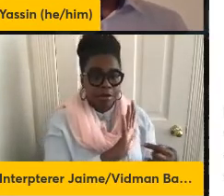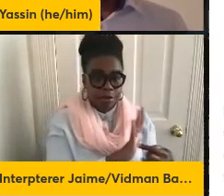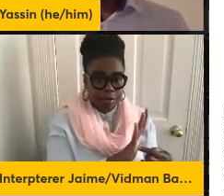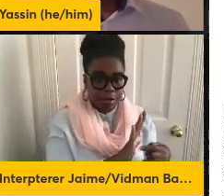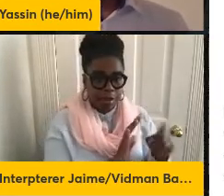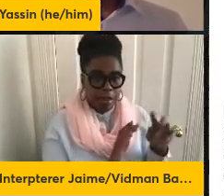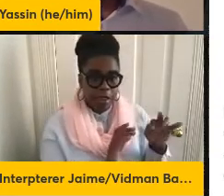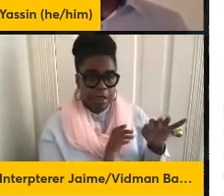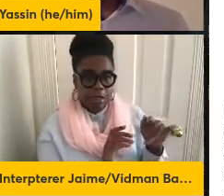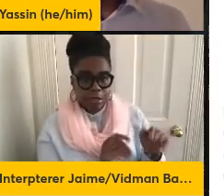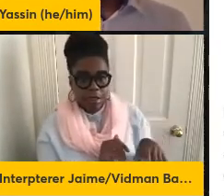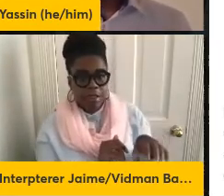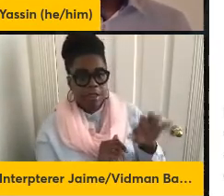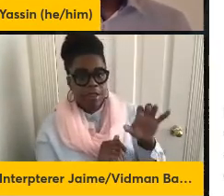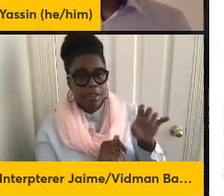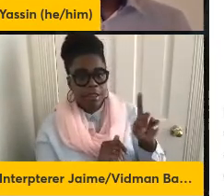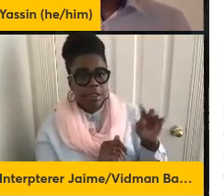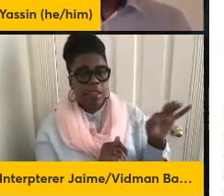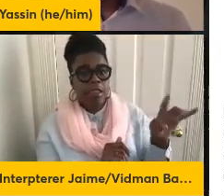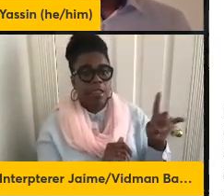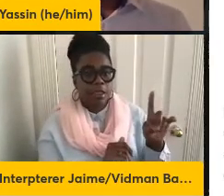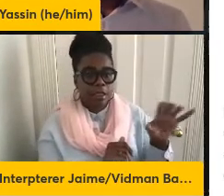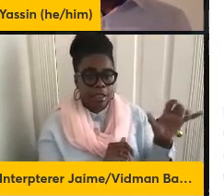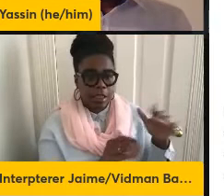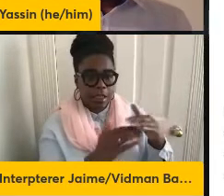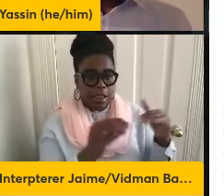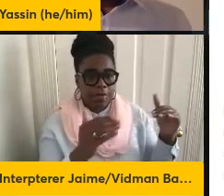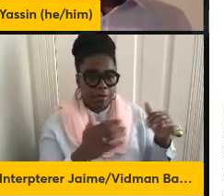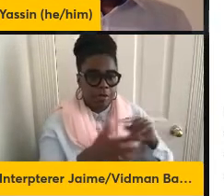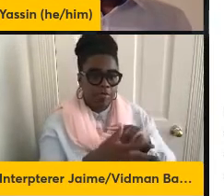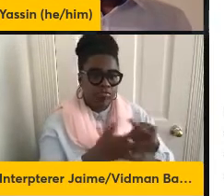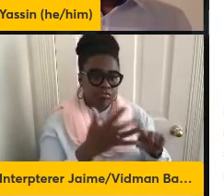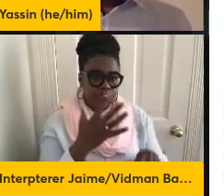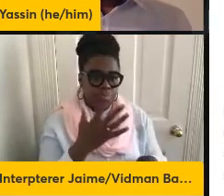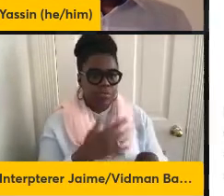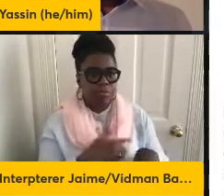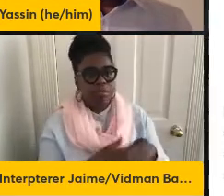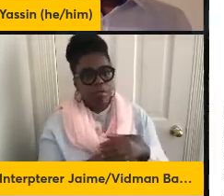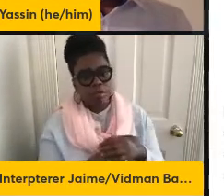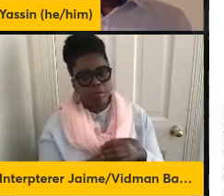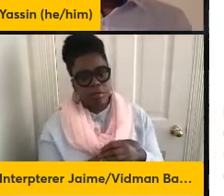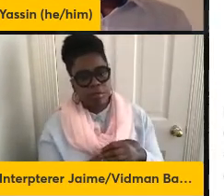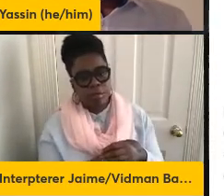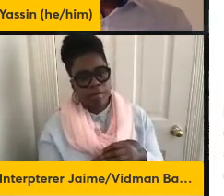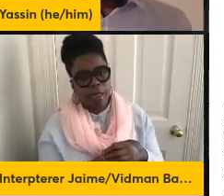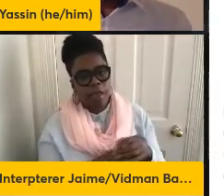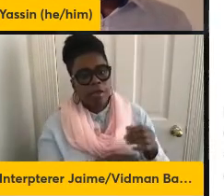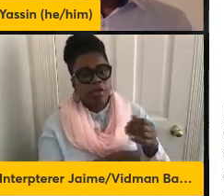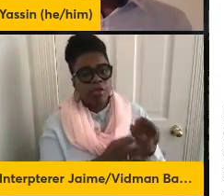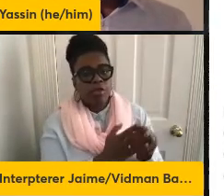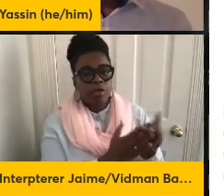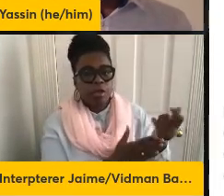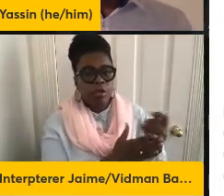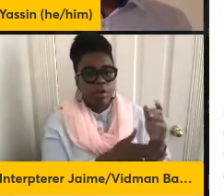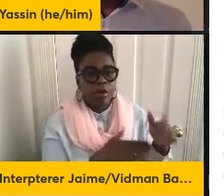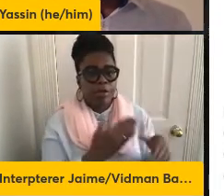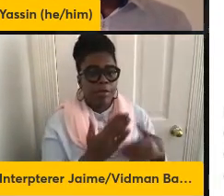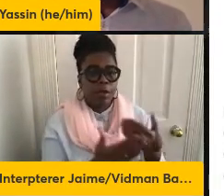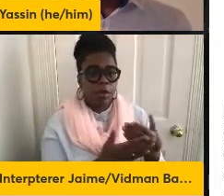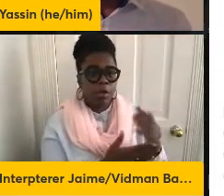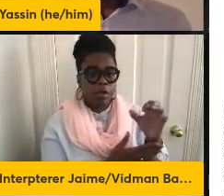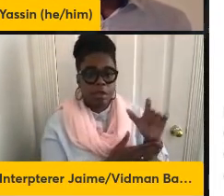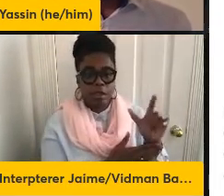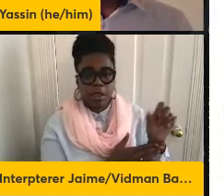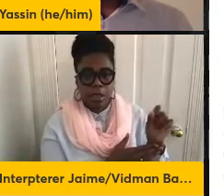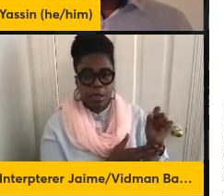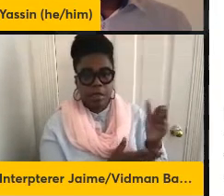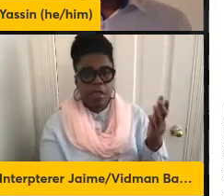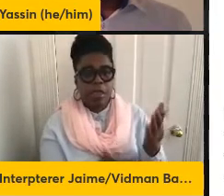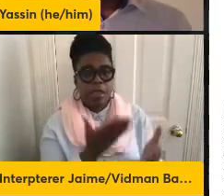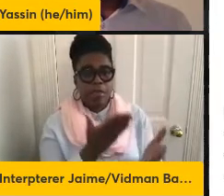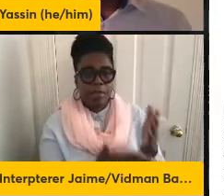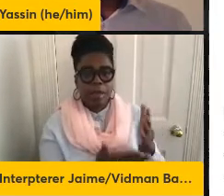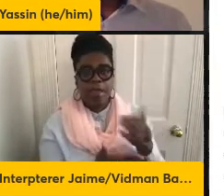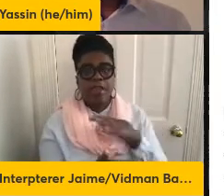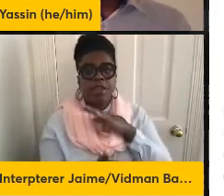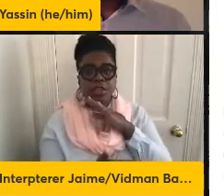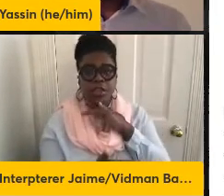live in BCD, live in CCD pipe as well as others. And to get rid of all the cells that might inadvertently contaminate our CD 127